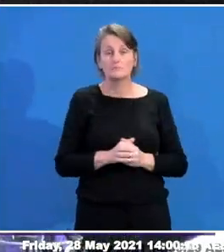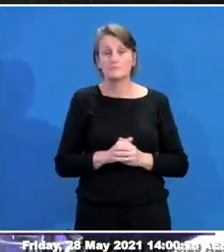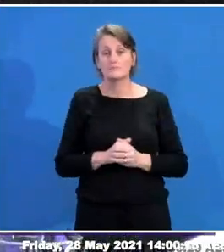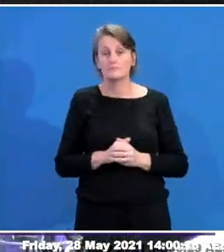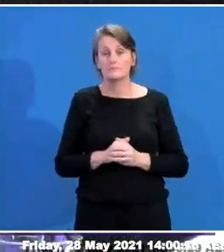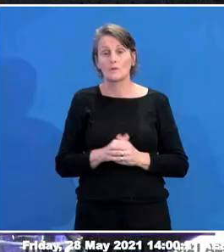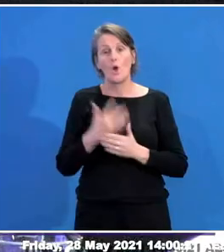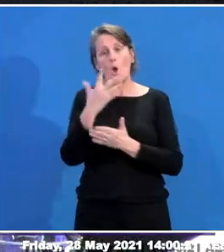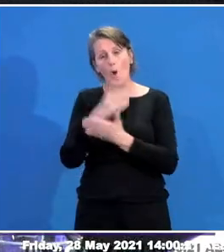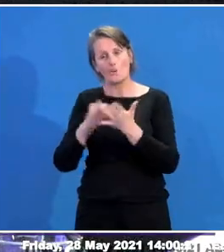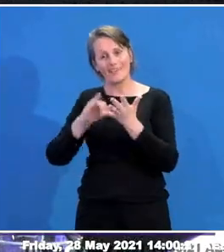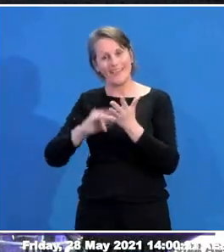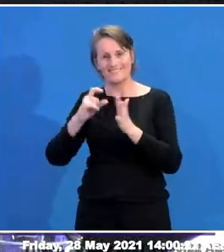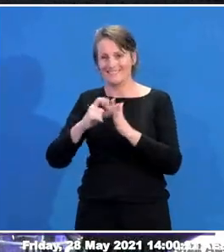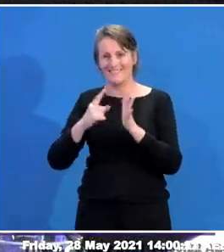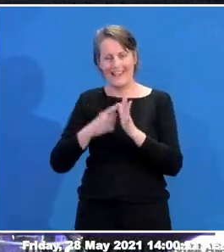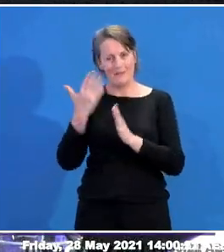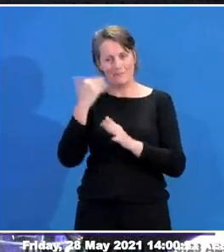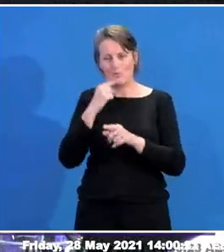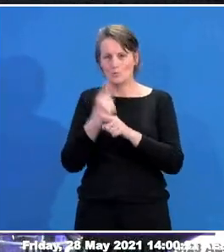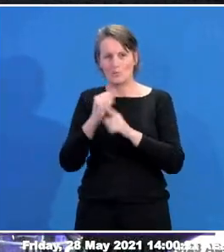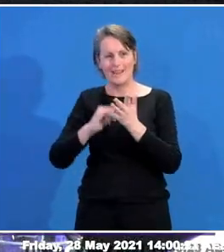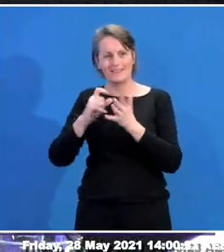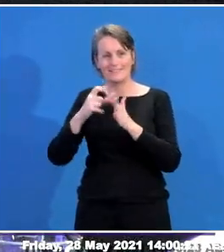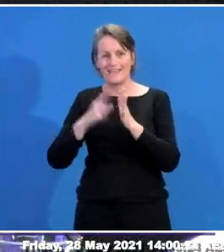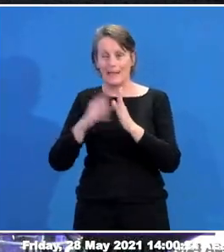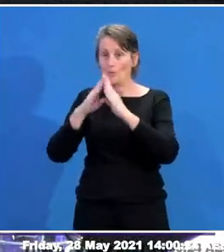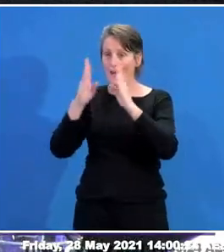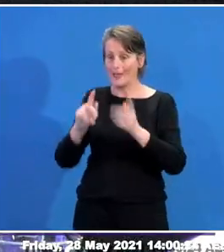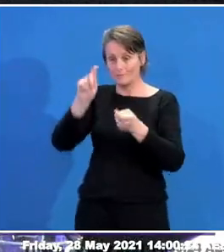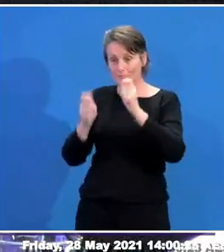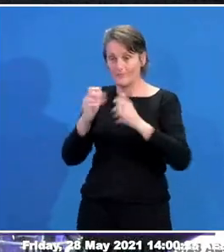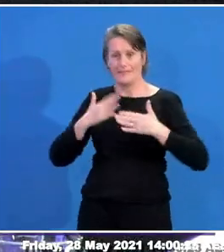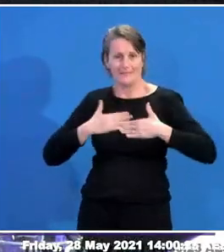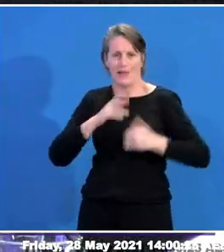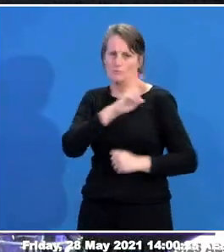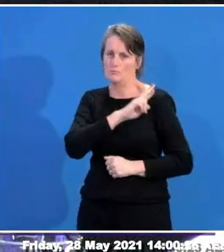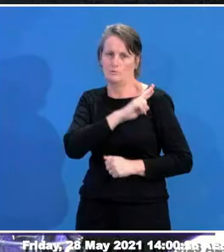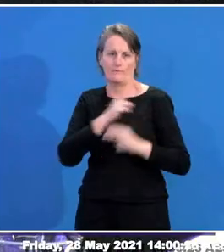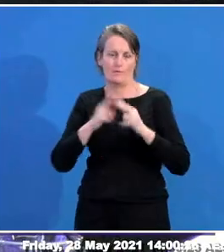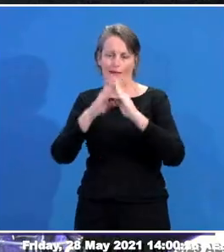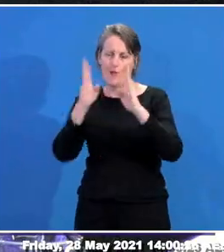of SDA and home modifications, that is our role in terms of housing.